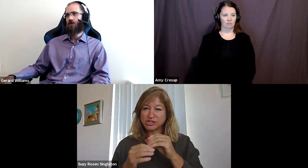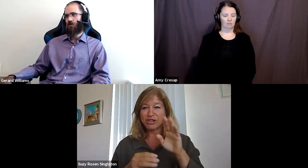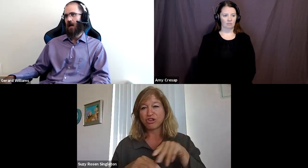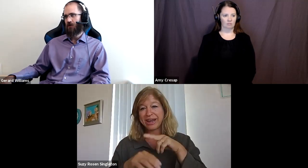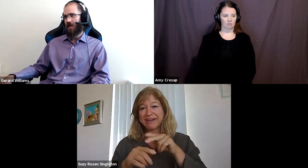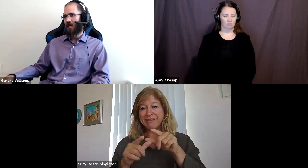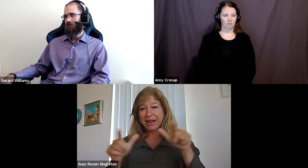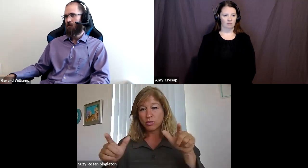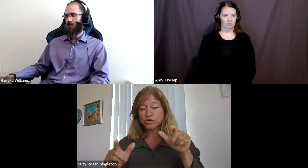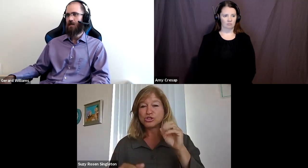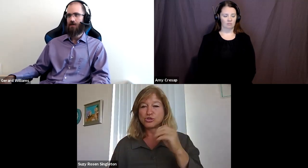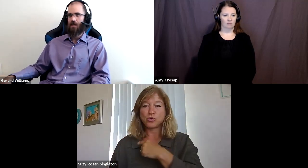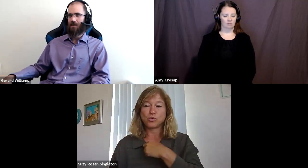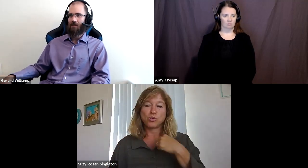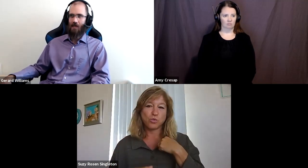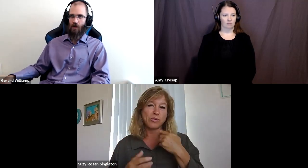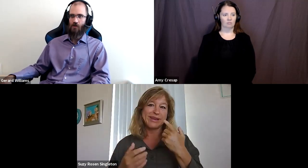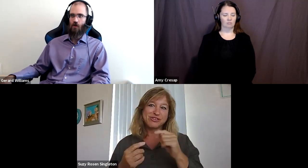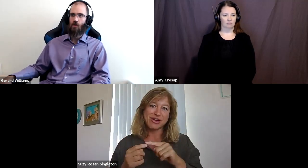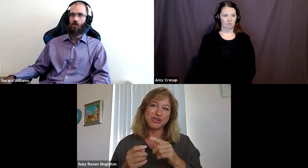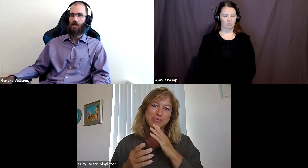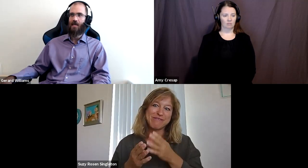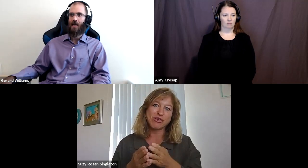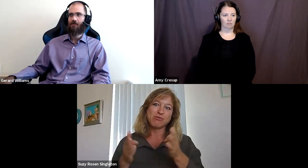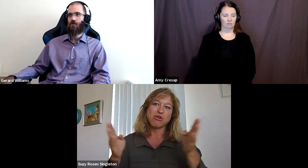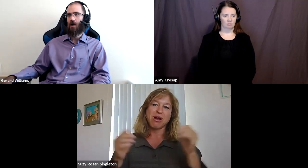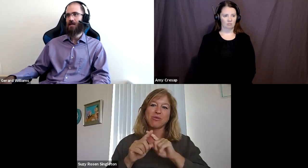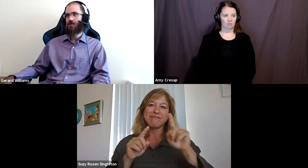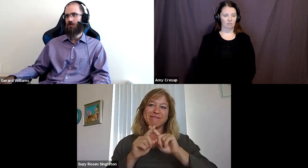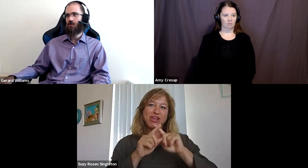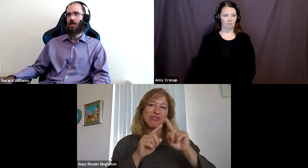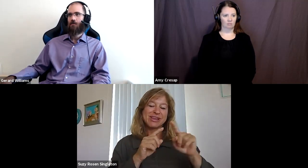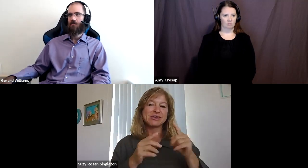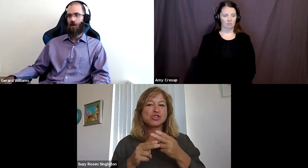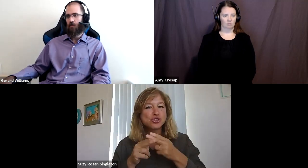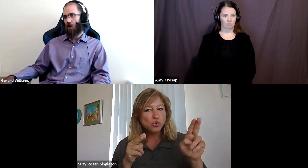And would rather get information in your native language so we have tried to be very broad